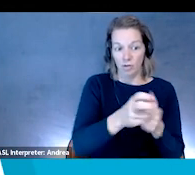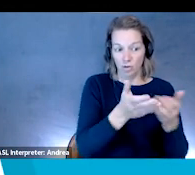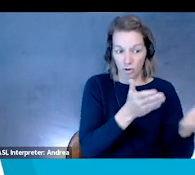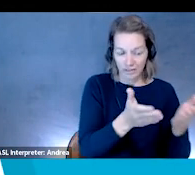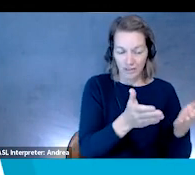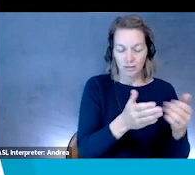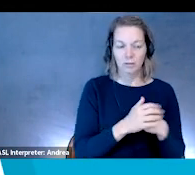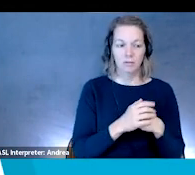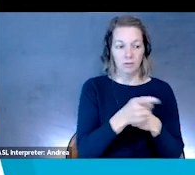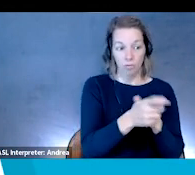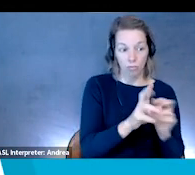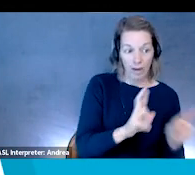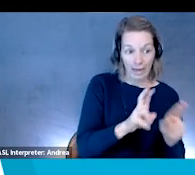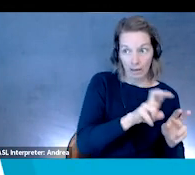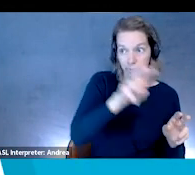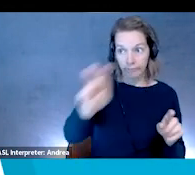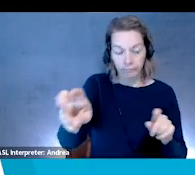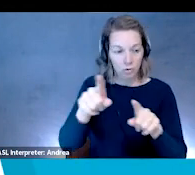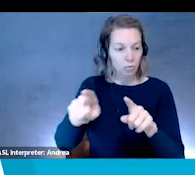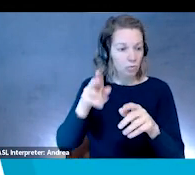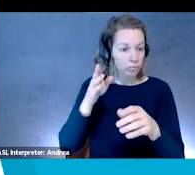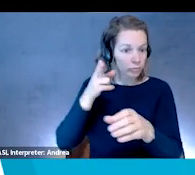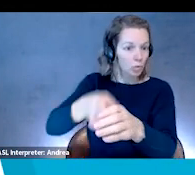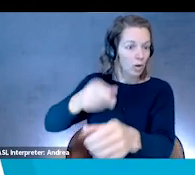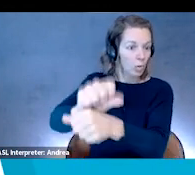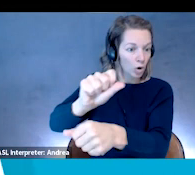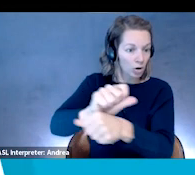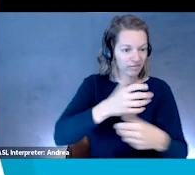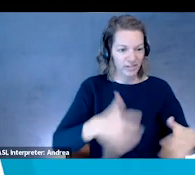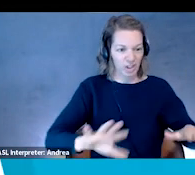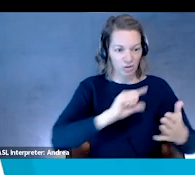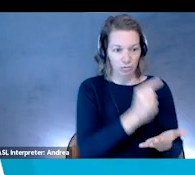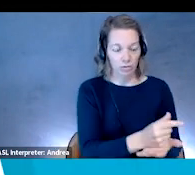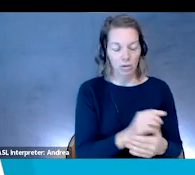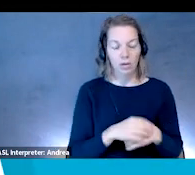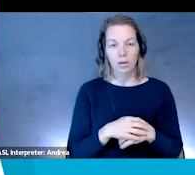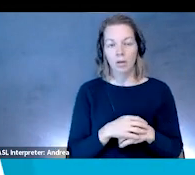WITH THE SERVICES WHETHER IT IS THE PREEMPLOYMENT TRANSITION SERVICES SO THE EARLIER SERVICES FOR YOUTH